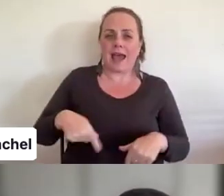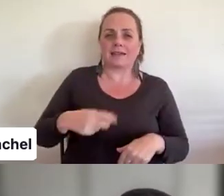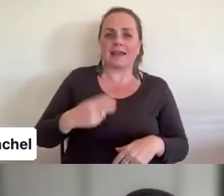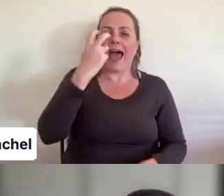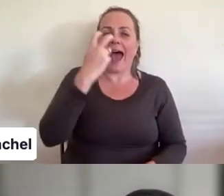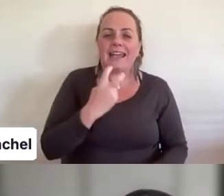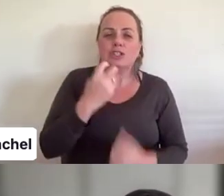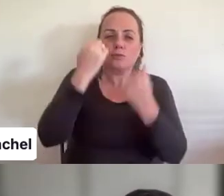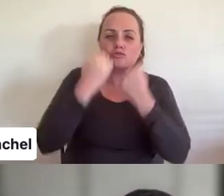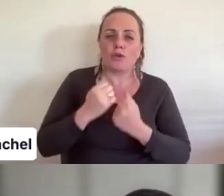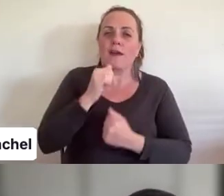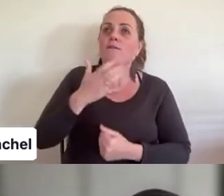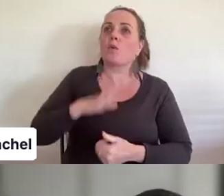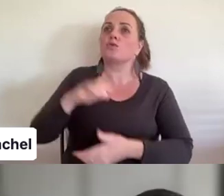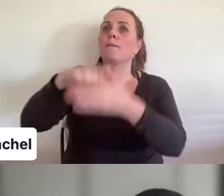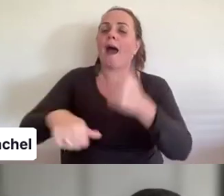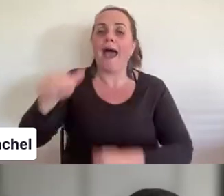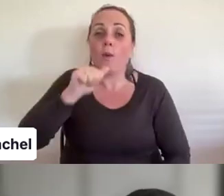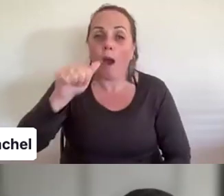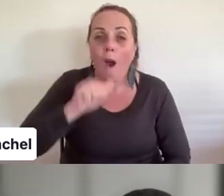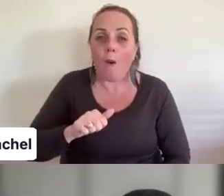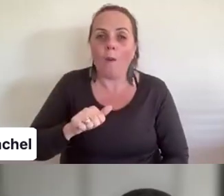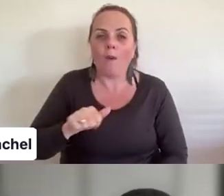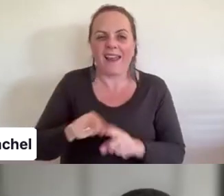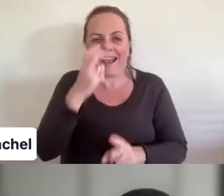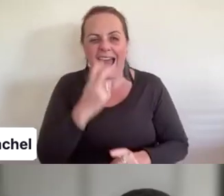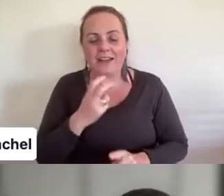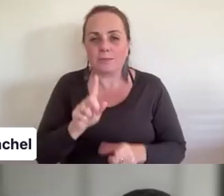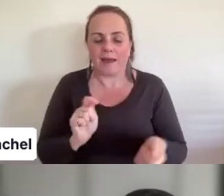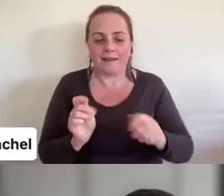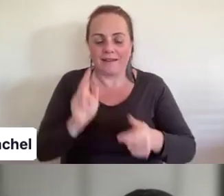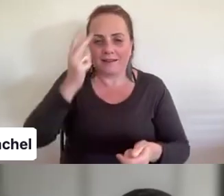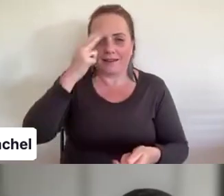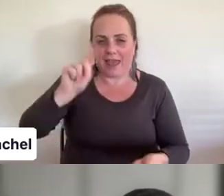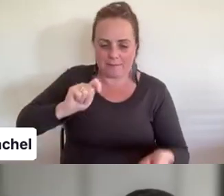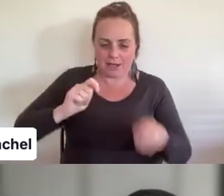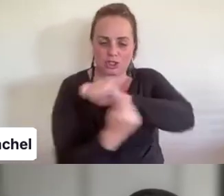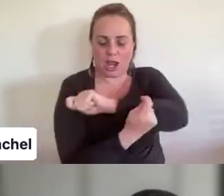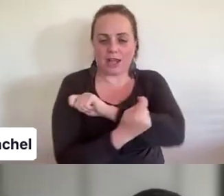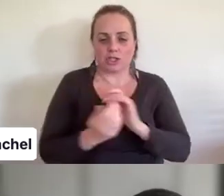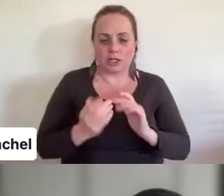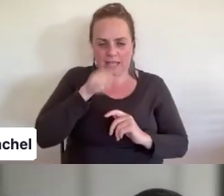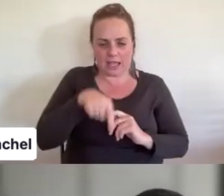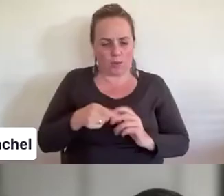restricted goods, and we rebranded to Kiwi Access about five years ago. The point of this rebrand